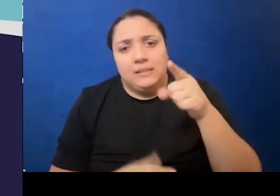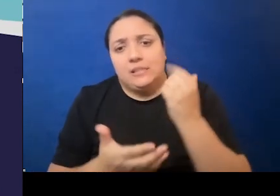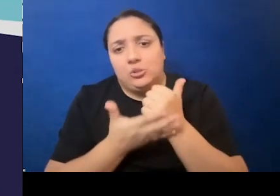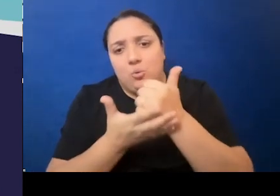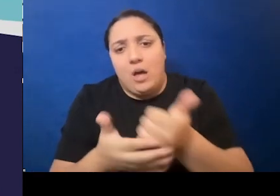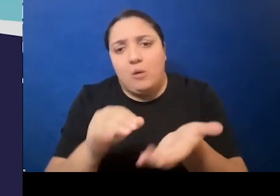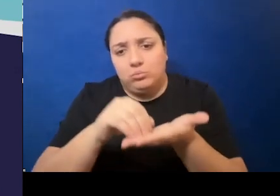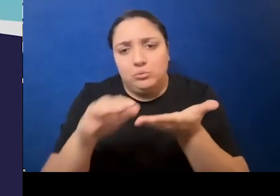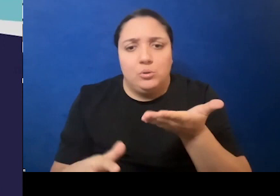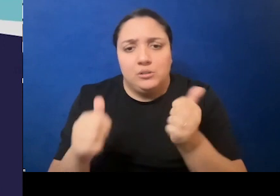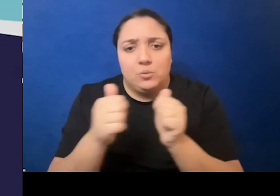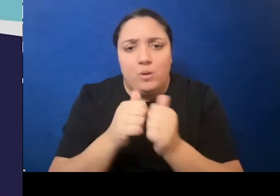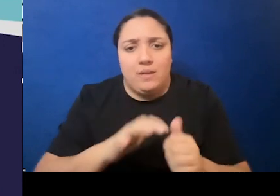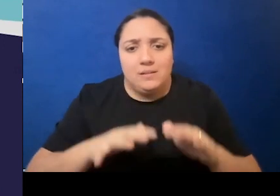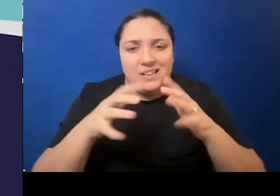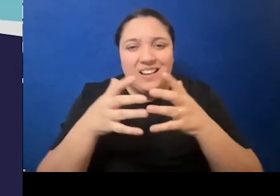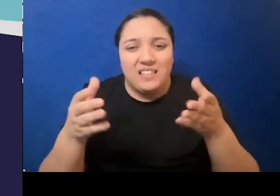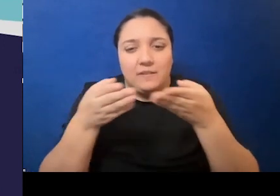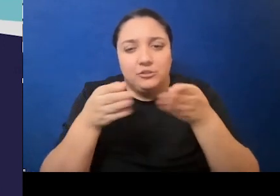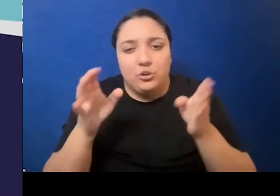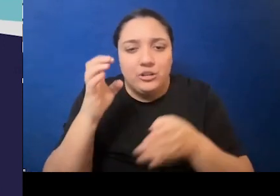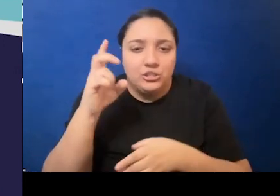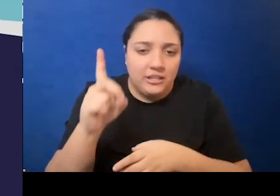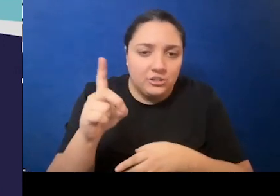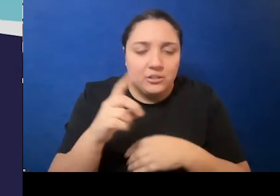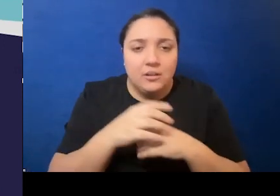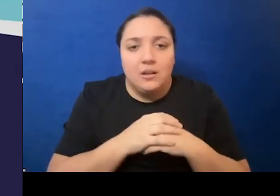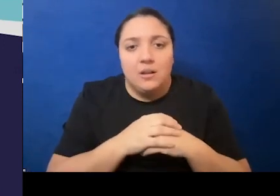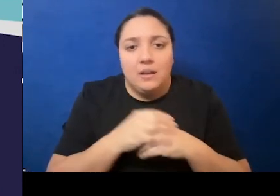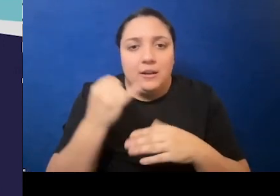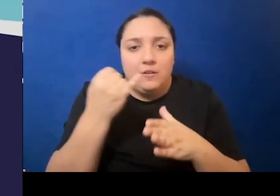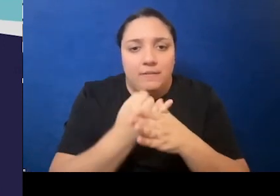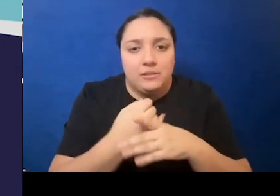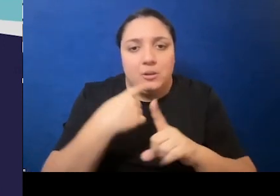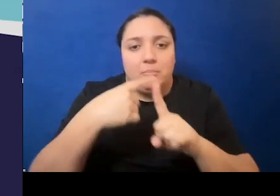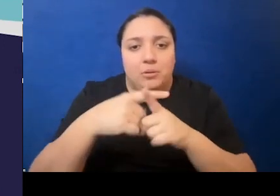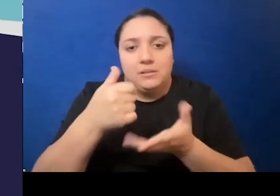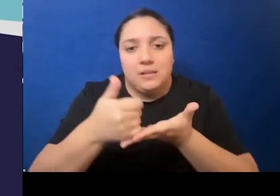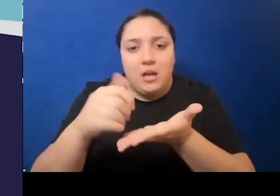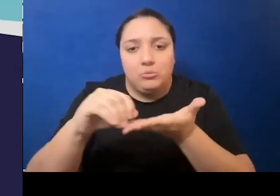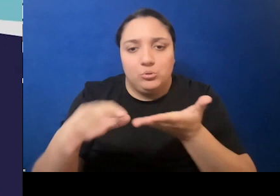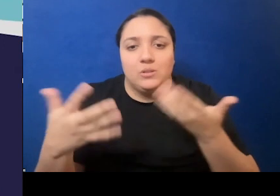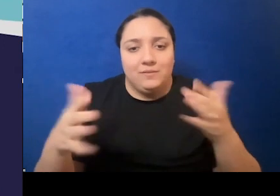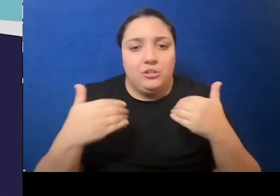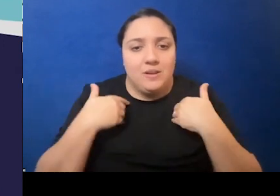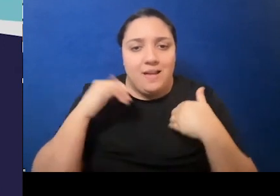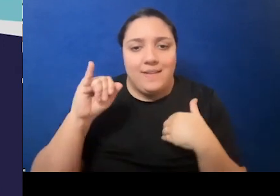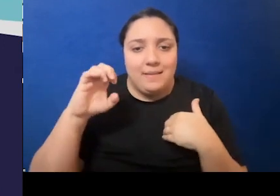THERE ARE GENERAL EDUCATION INTERVENTIONS AND ACCOMMODATIONS AND CAN BE USED FOR THE STUDENTS